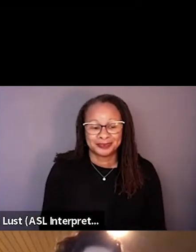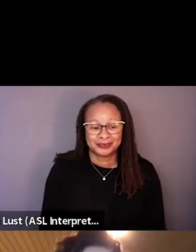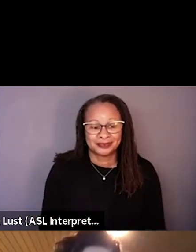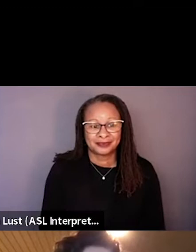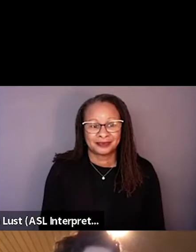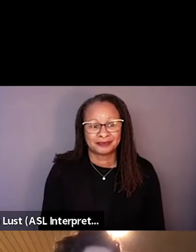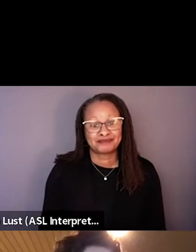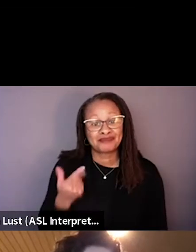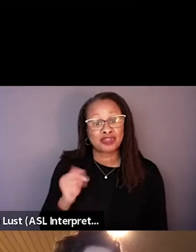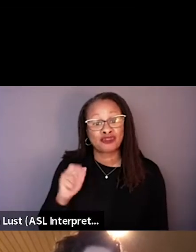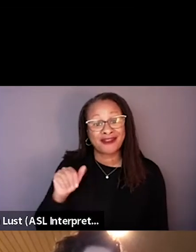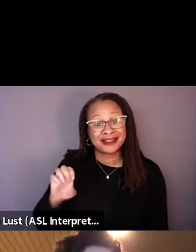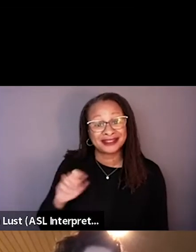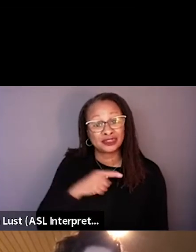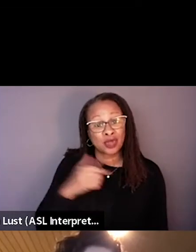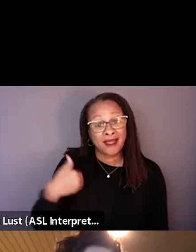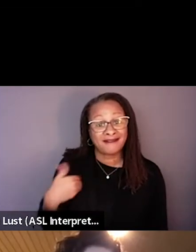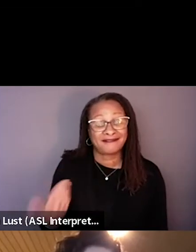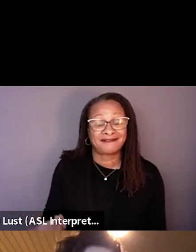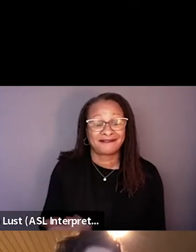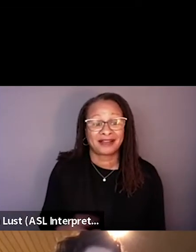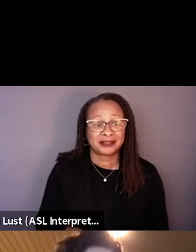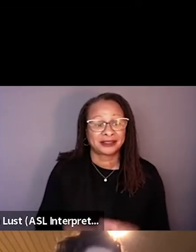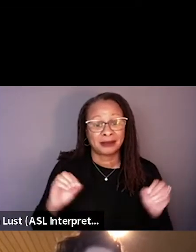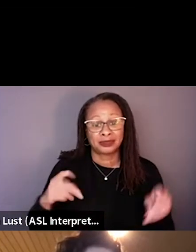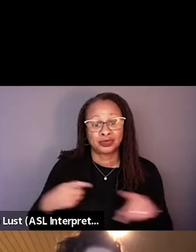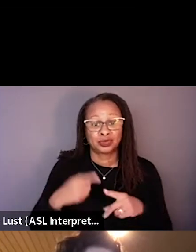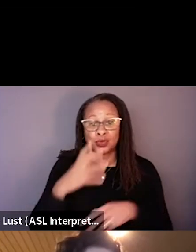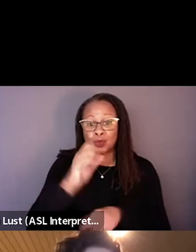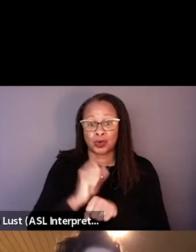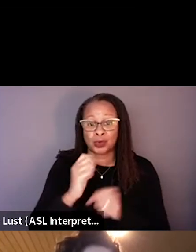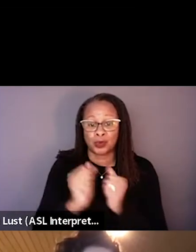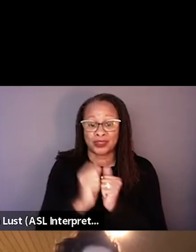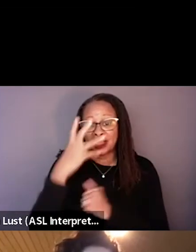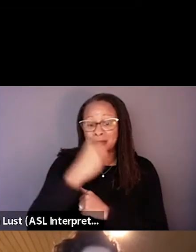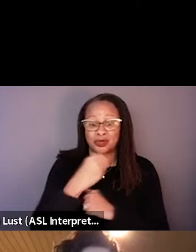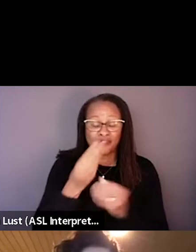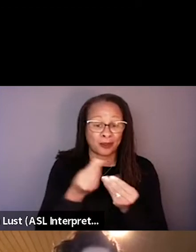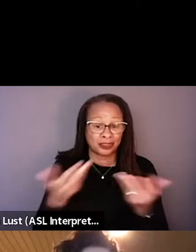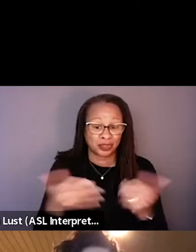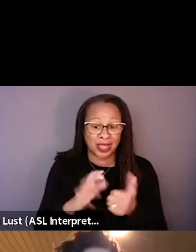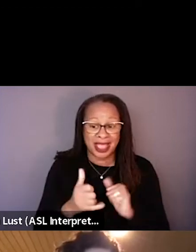Yeah. And Grace, you had the, the opportunity to work with this beautiful material. How was it for you as an editor?